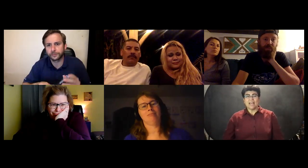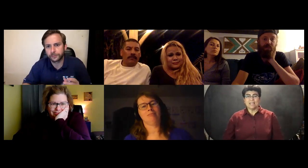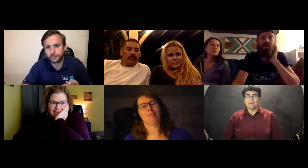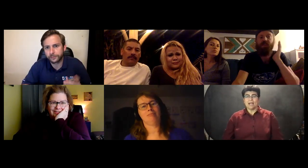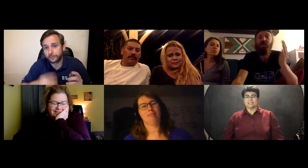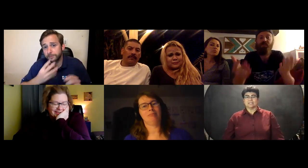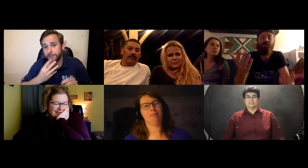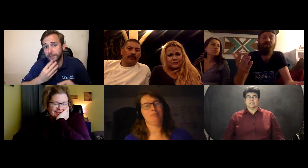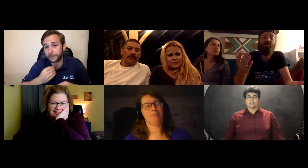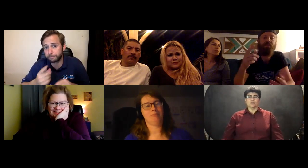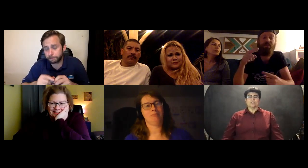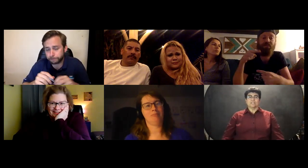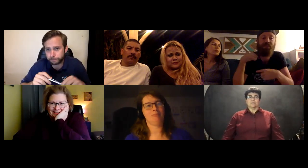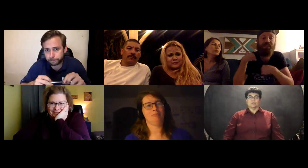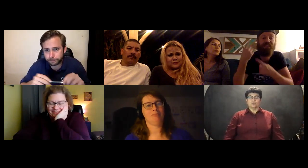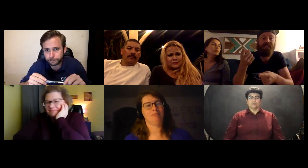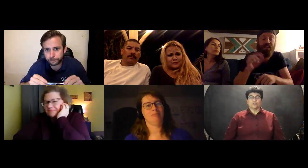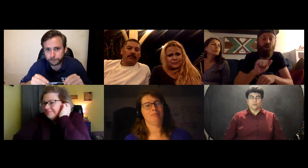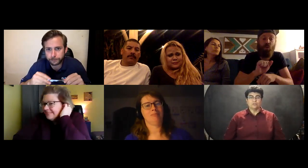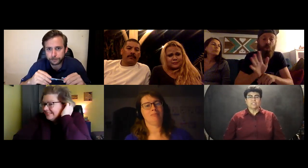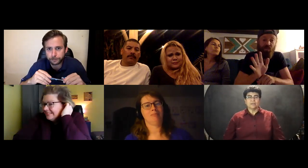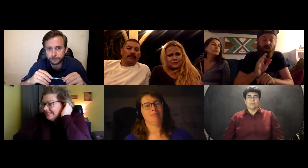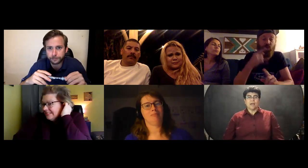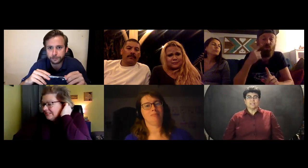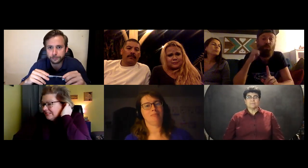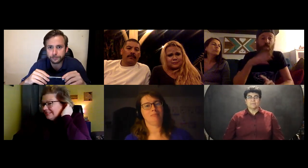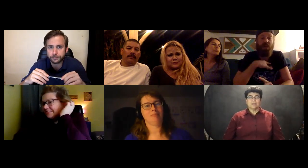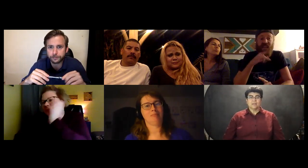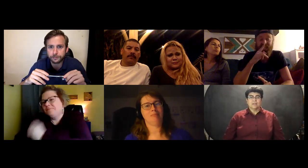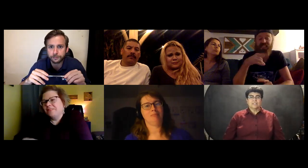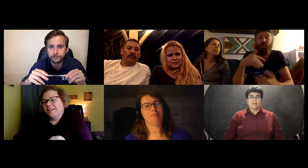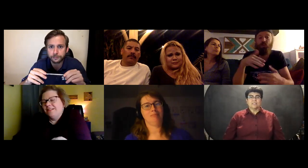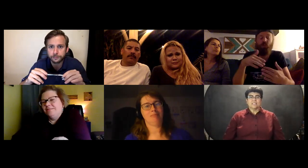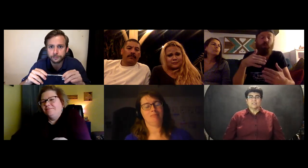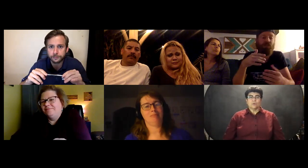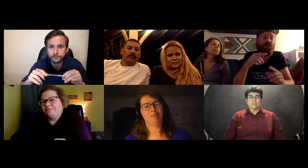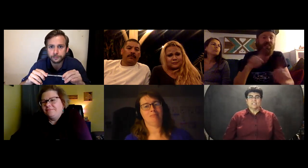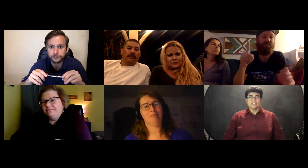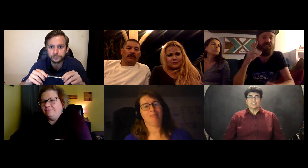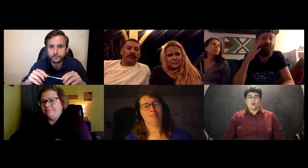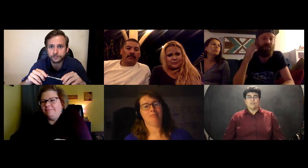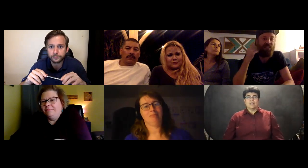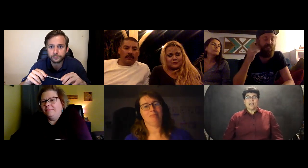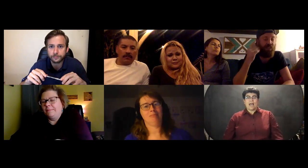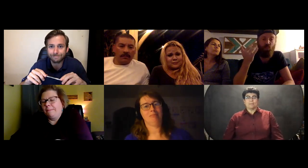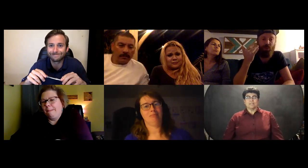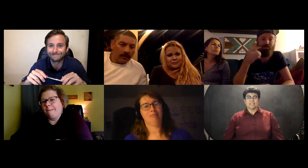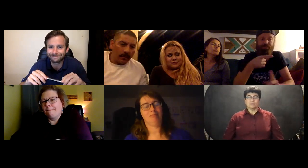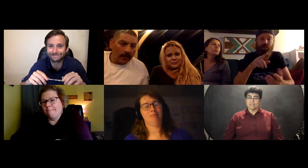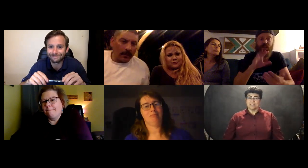impact to reduce the impact damian says well since covid happened